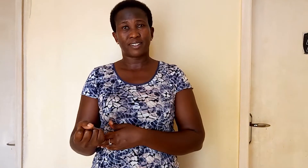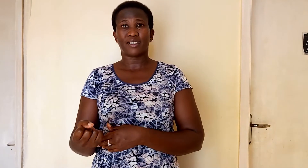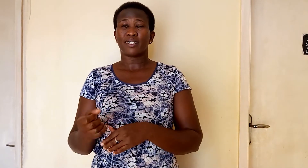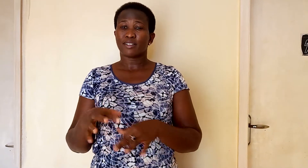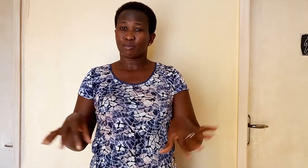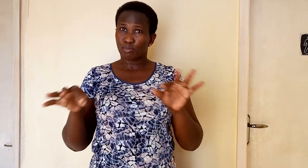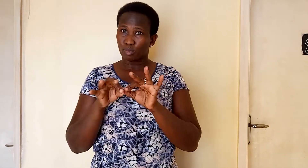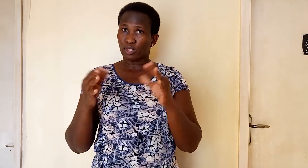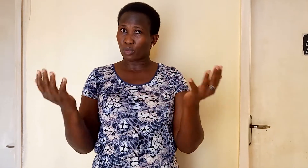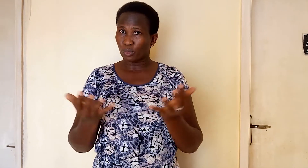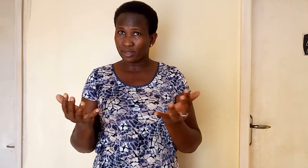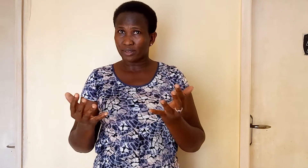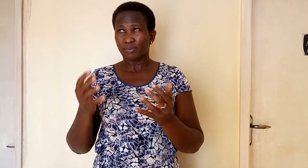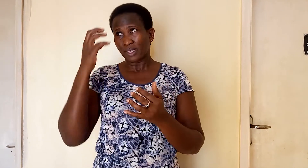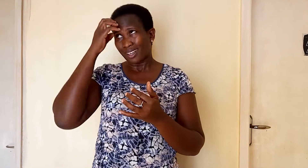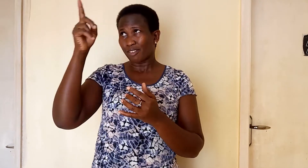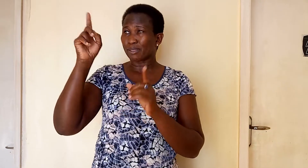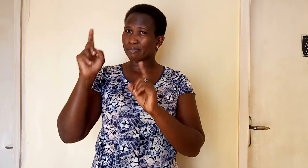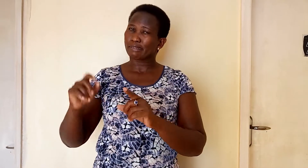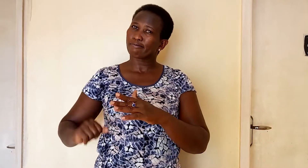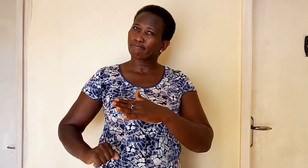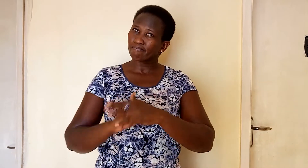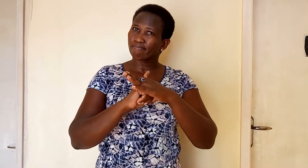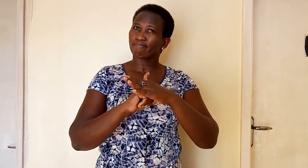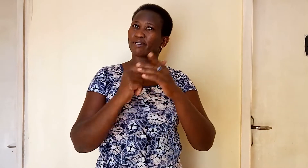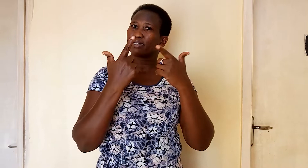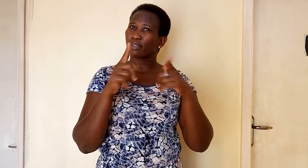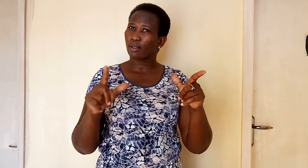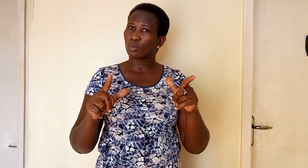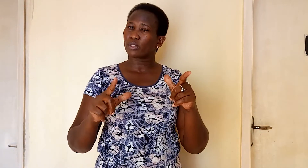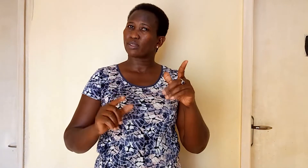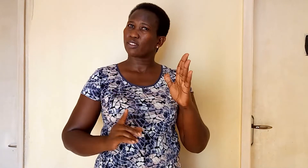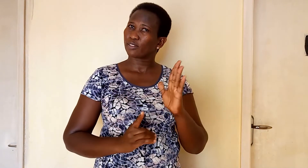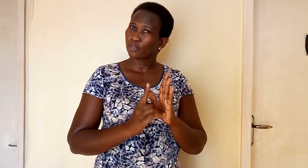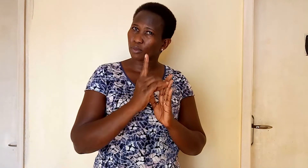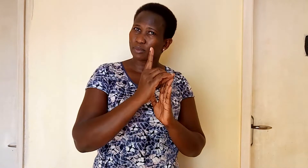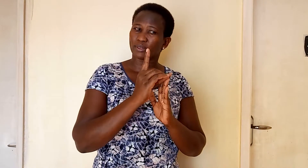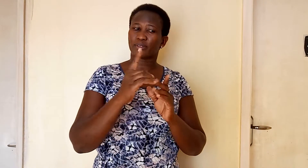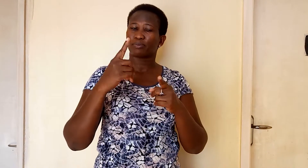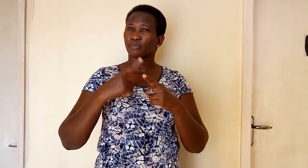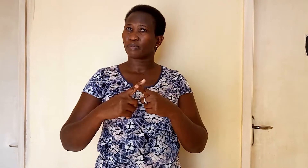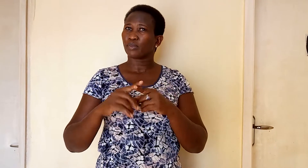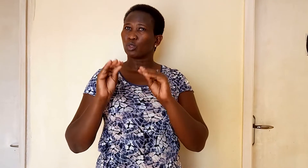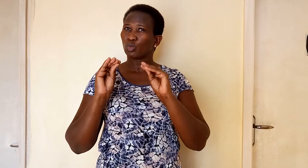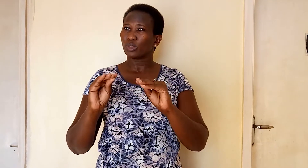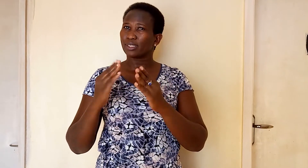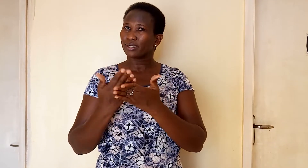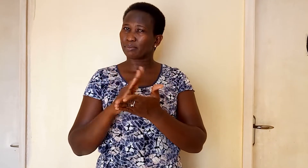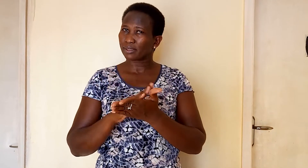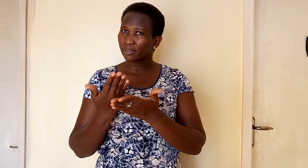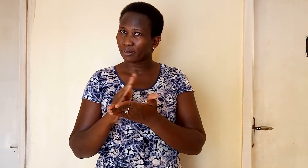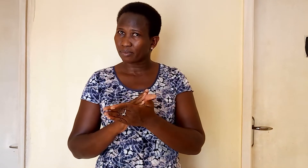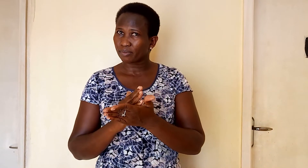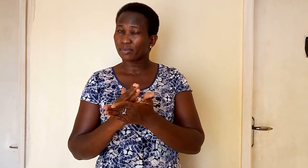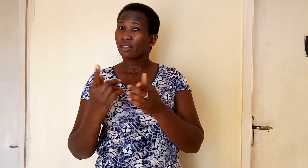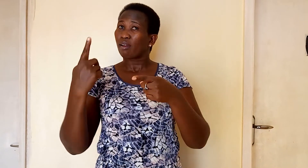It is important that the government support sign language development and interpreter training.